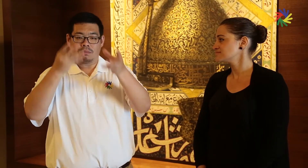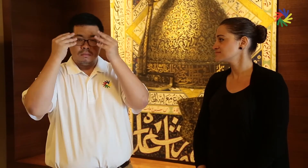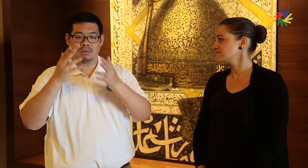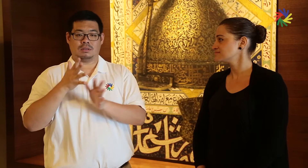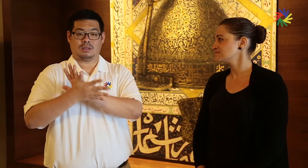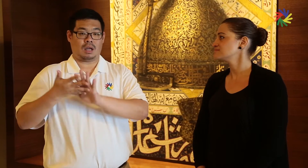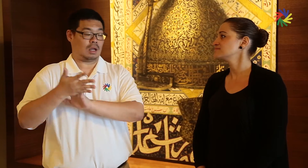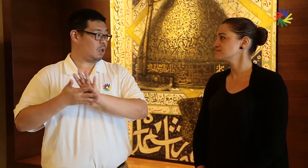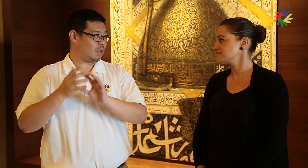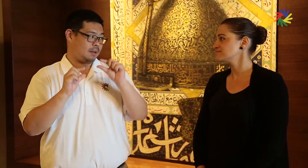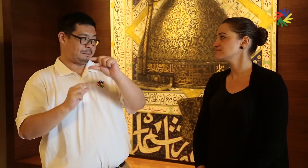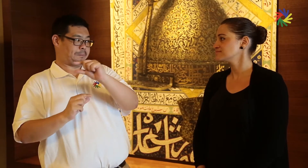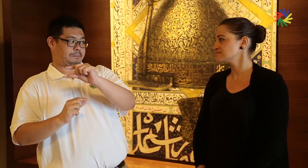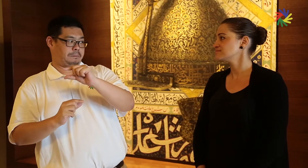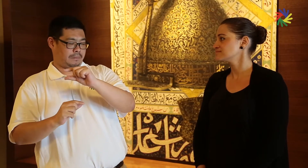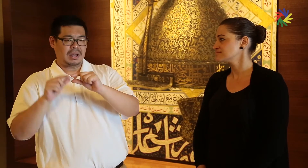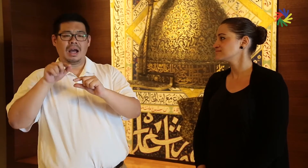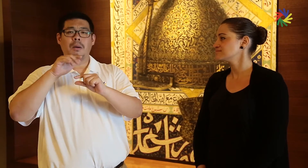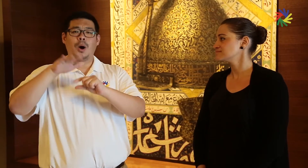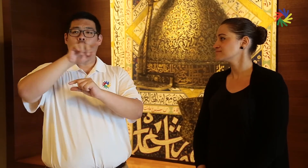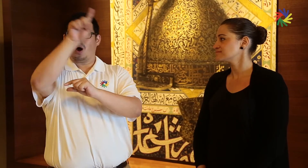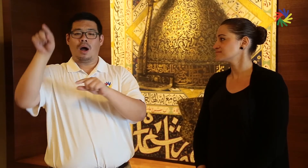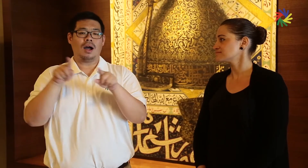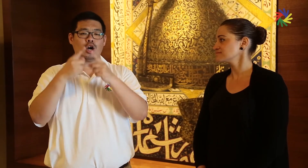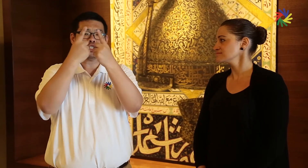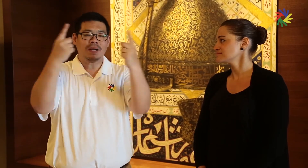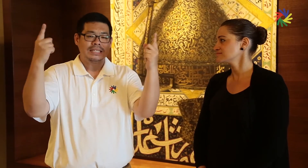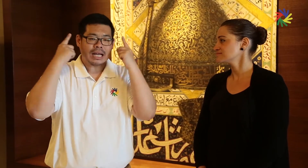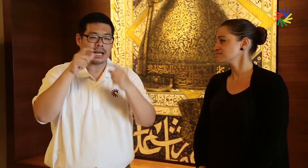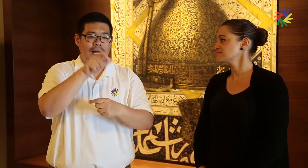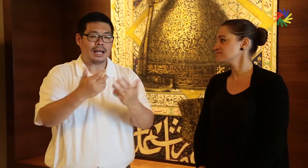Mostly were used for spoken language translation to and from English.